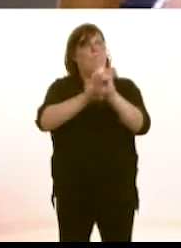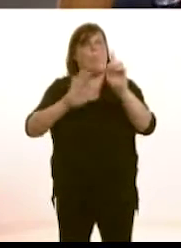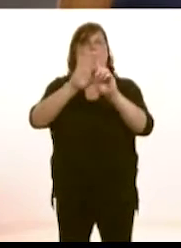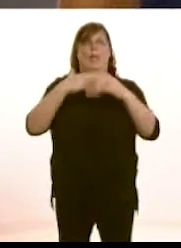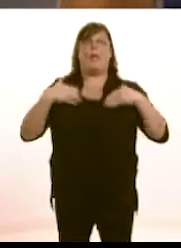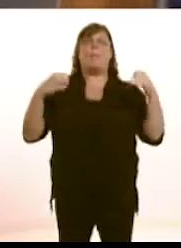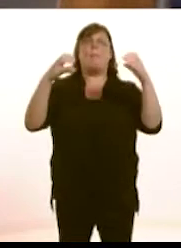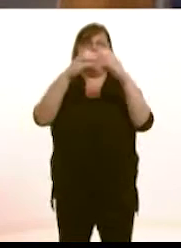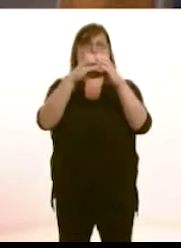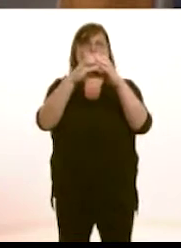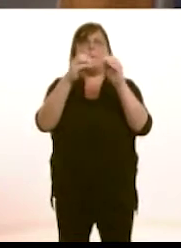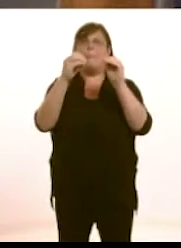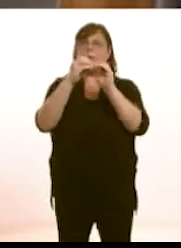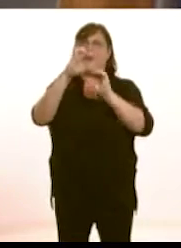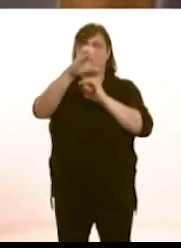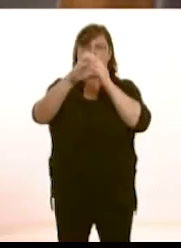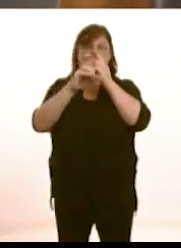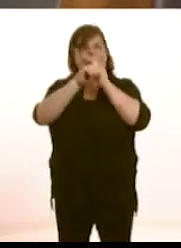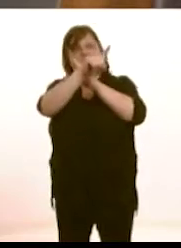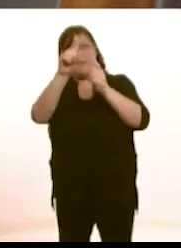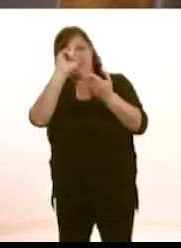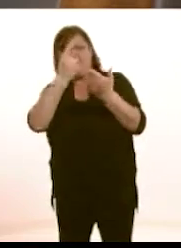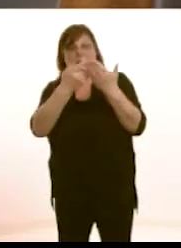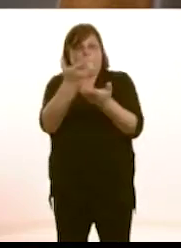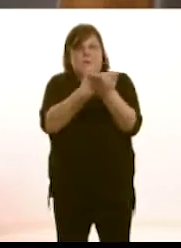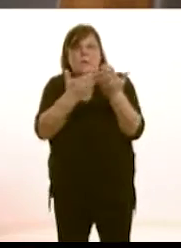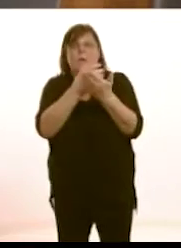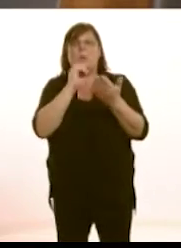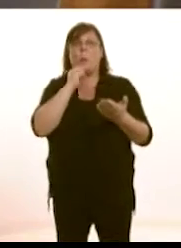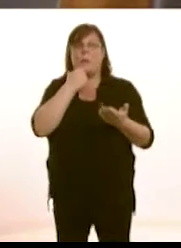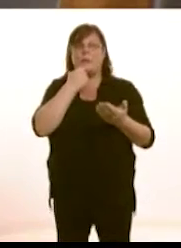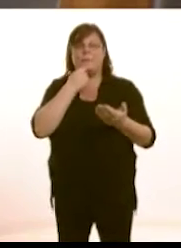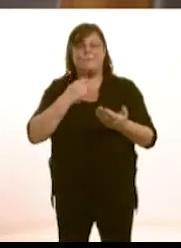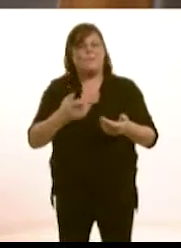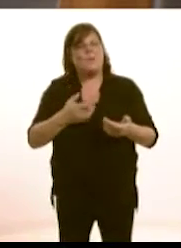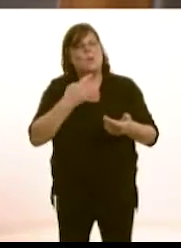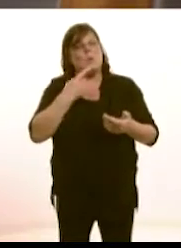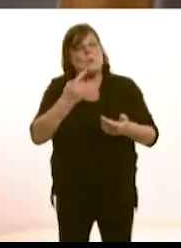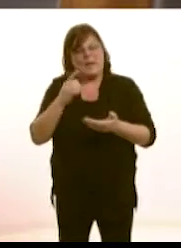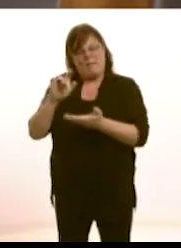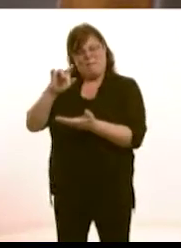it next. I have to say, she makes the point about urban solutions in rural areas, and, Iím sorry,